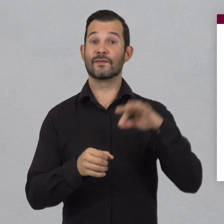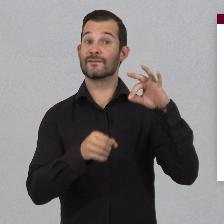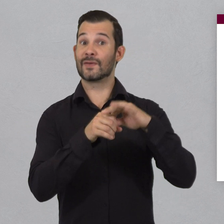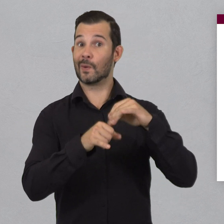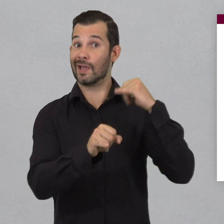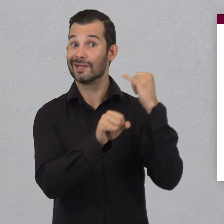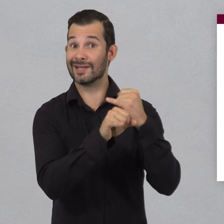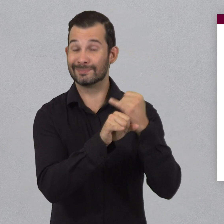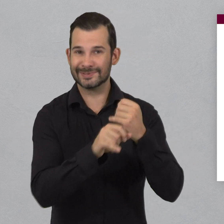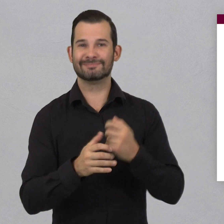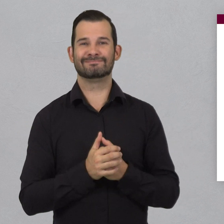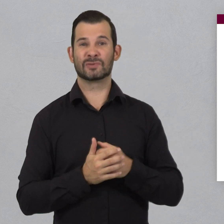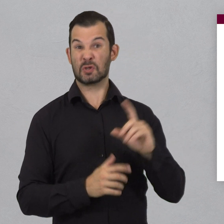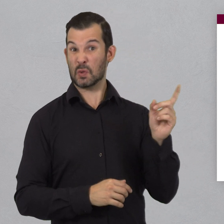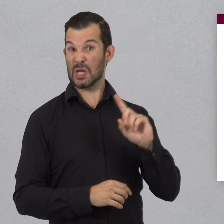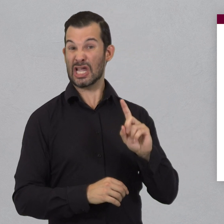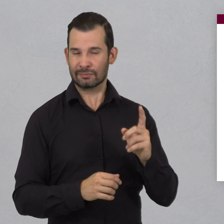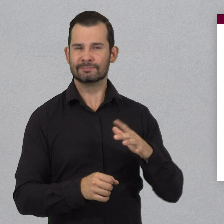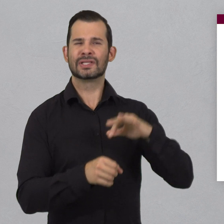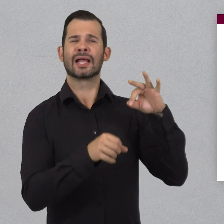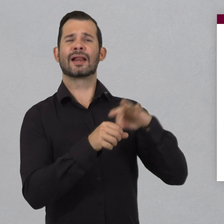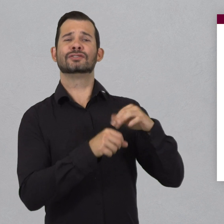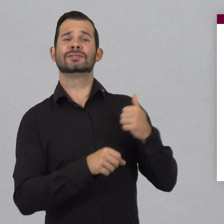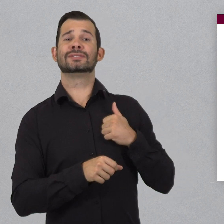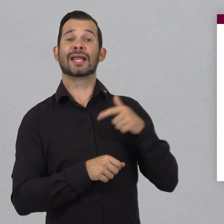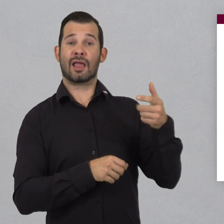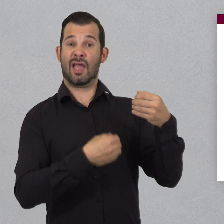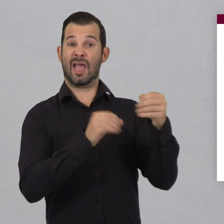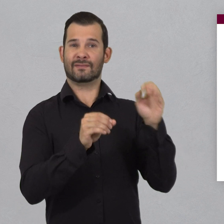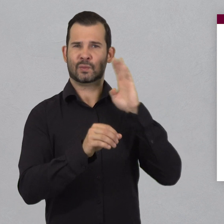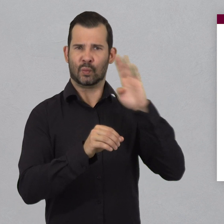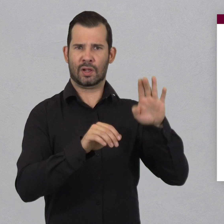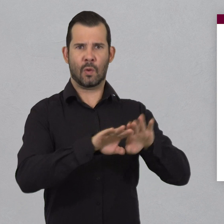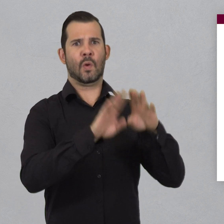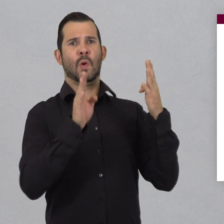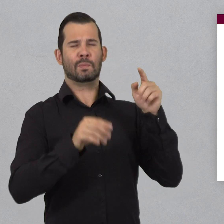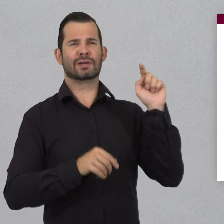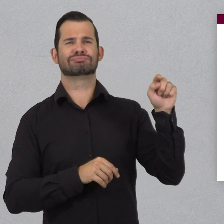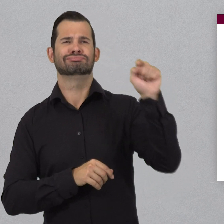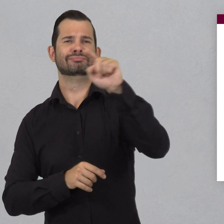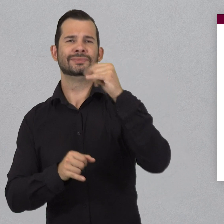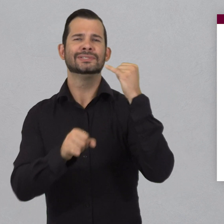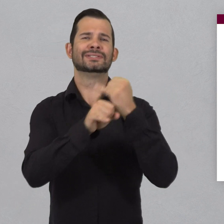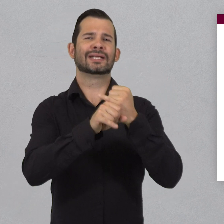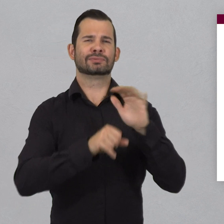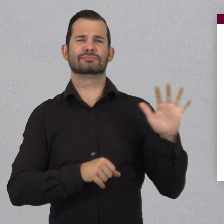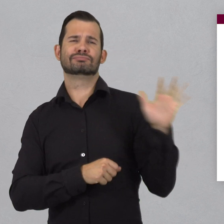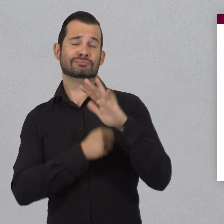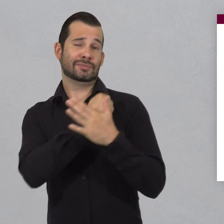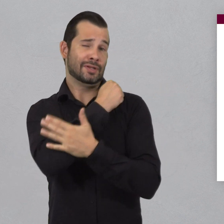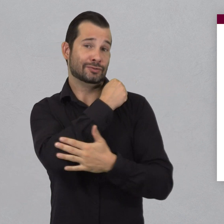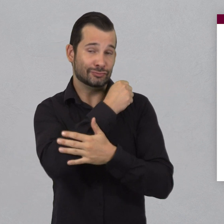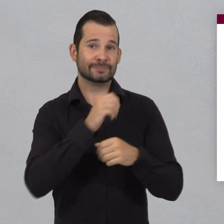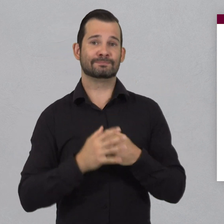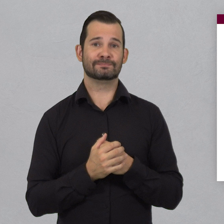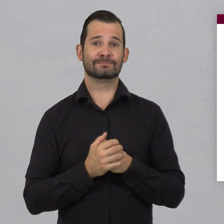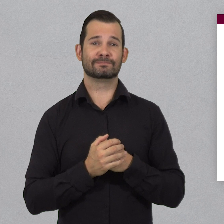Vote on campus Where Elections Canada offices will be open on participating campuses across the